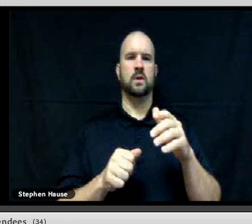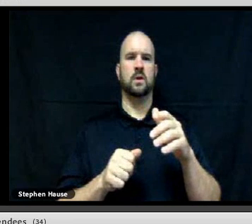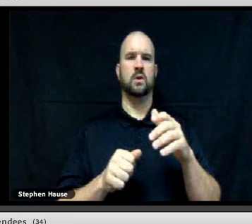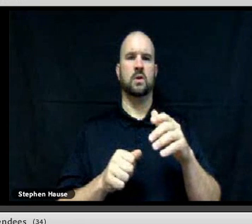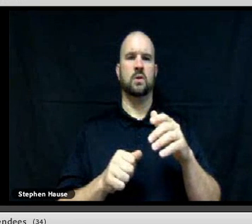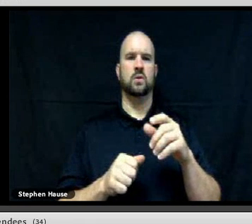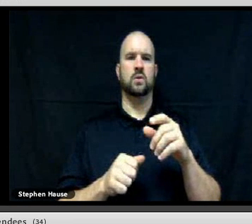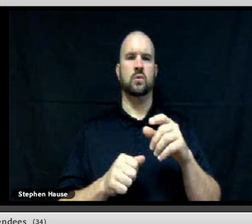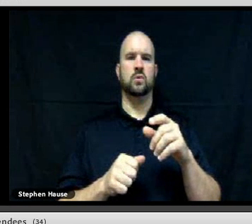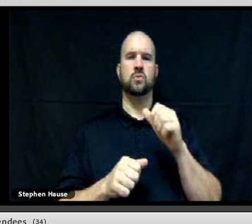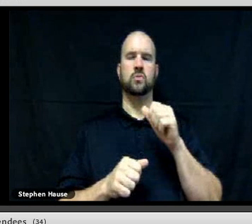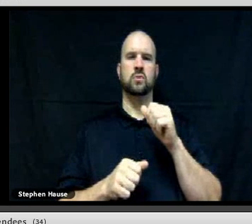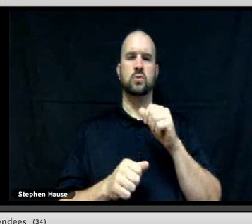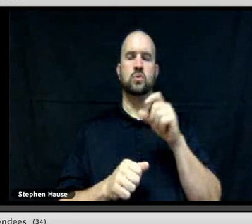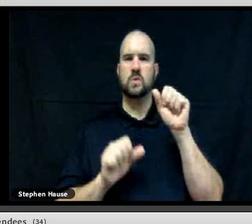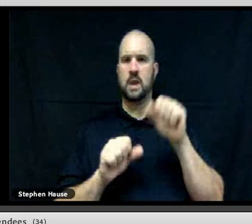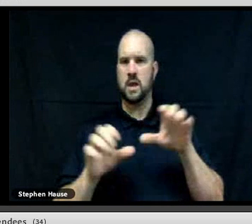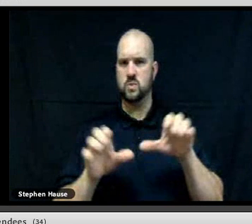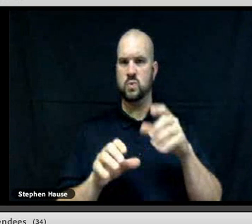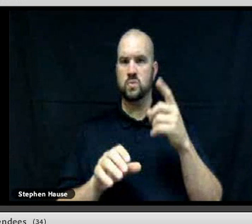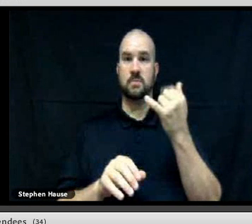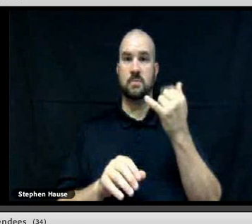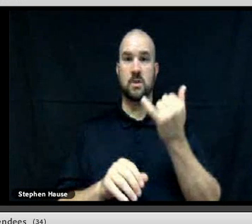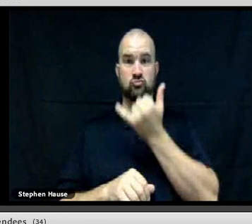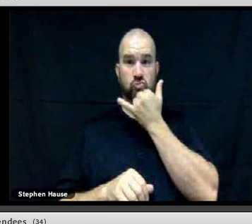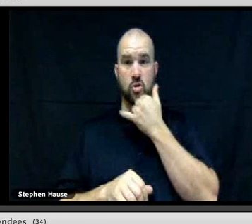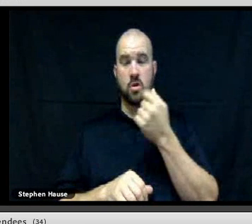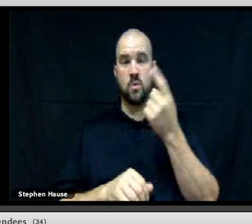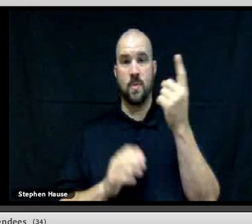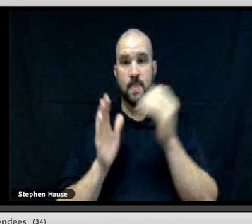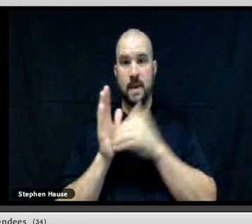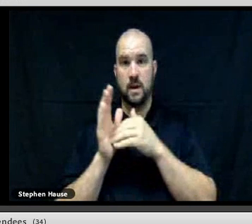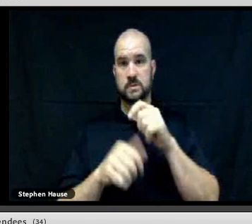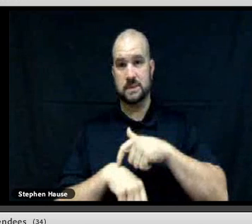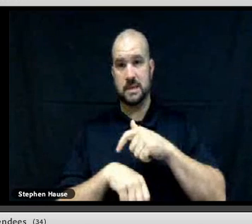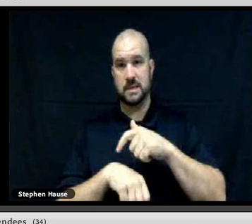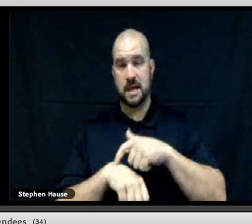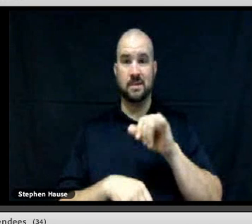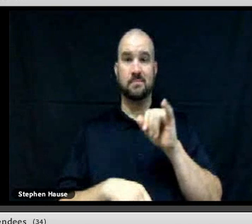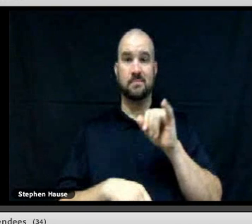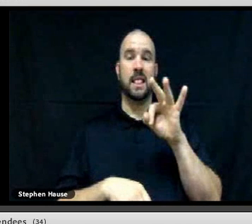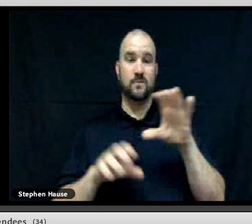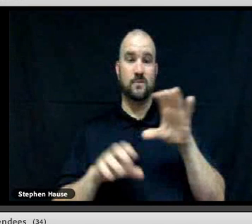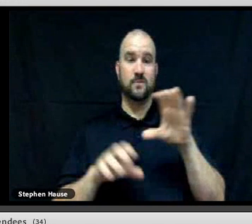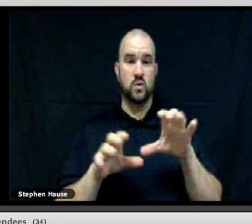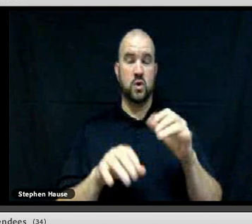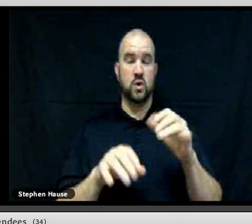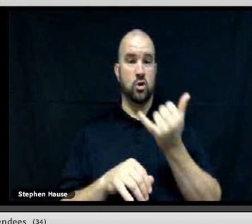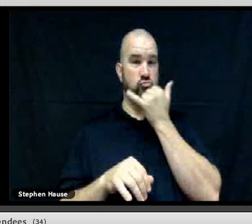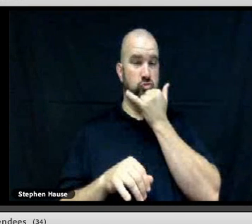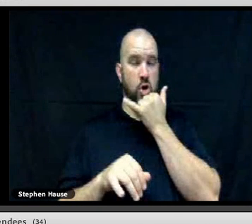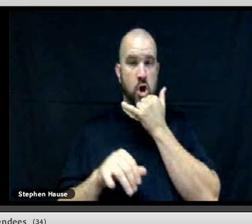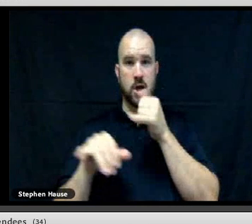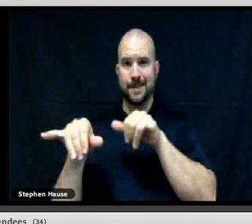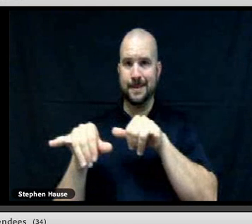but as long as you do it wrong each -- the same way each time, it's going to be a lot easier to fix than if you do it wrong